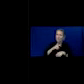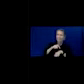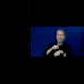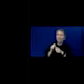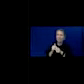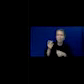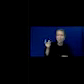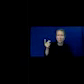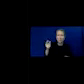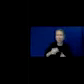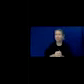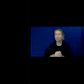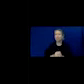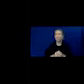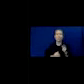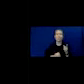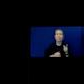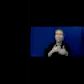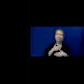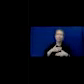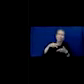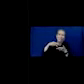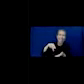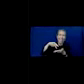She loves to dance and sing.